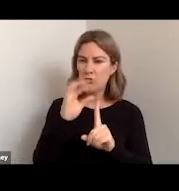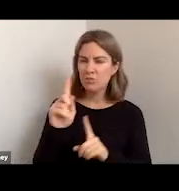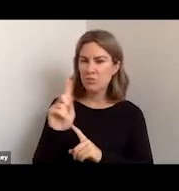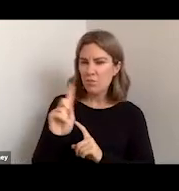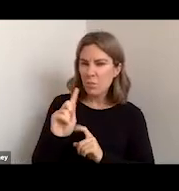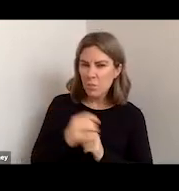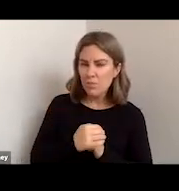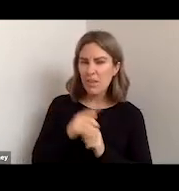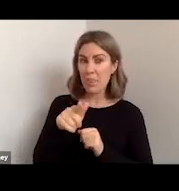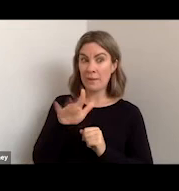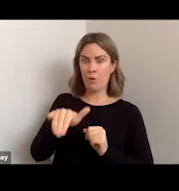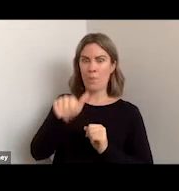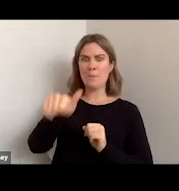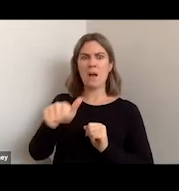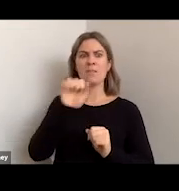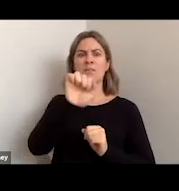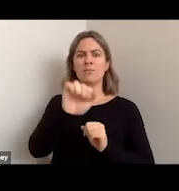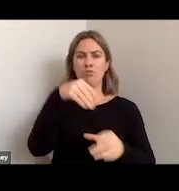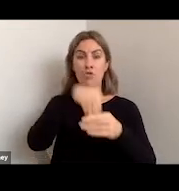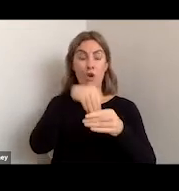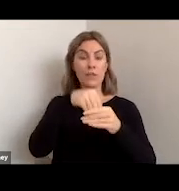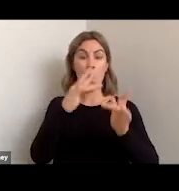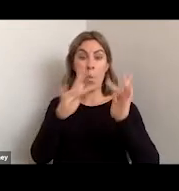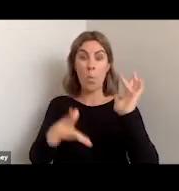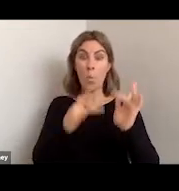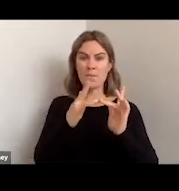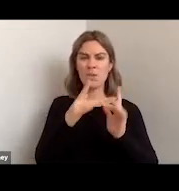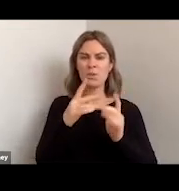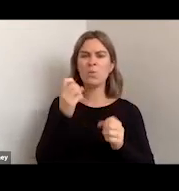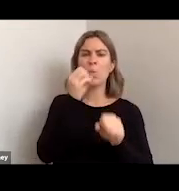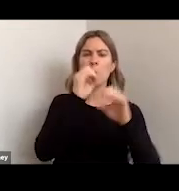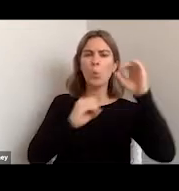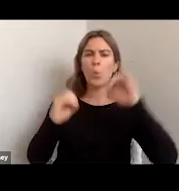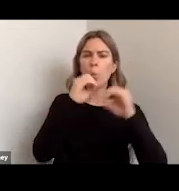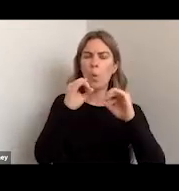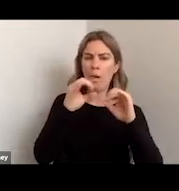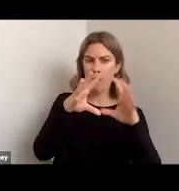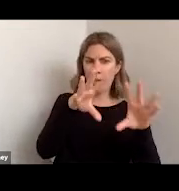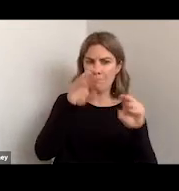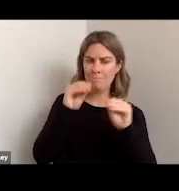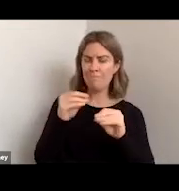website so that Google search picks it up. So I thought FBO, which is